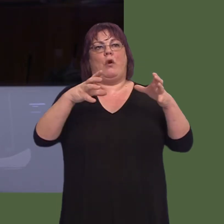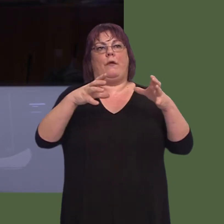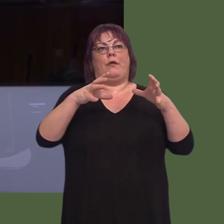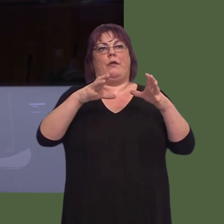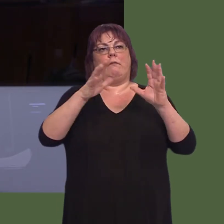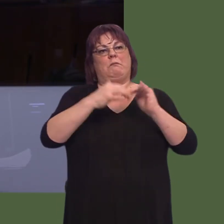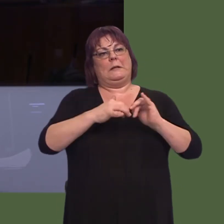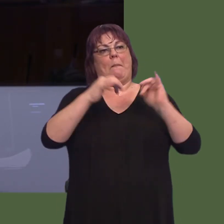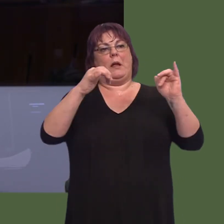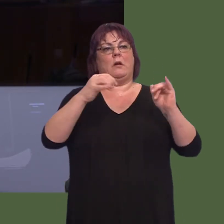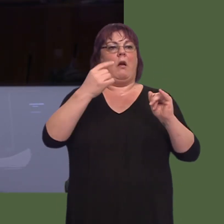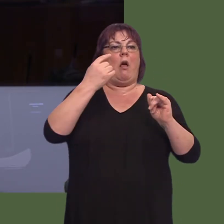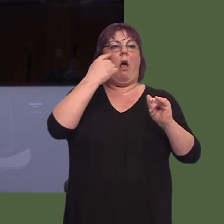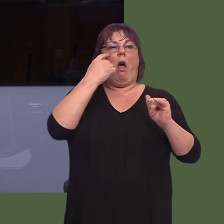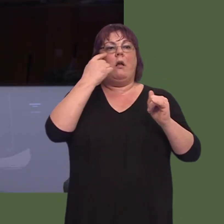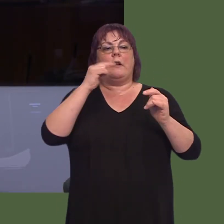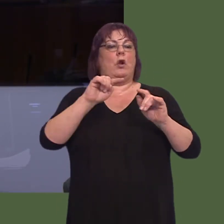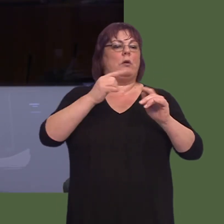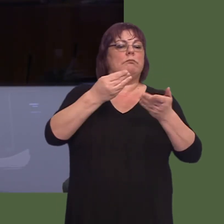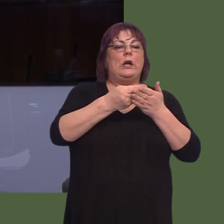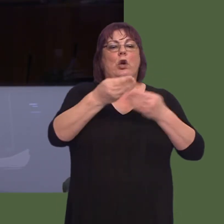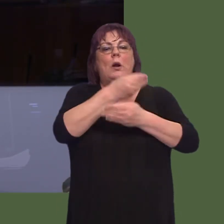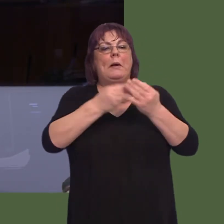The summit looked at ways of developing the economy of south-east Wales, particularly